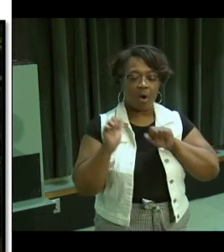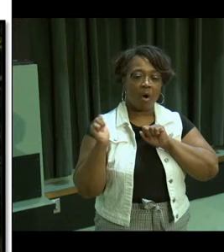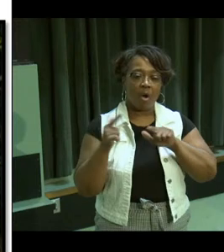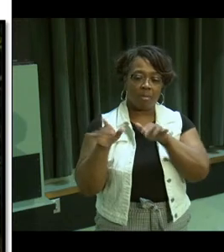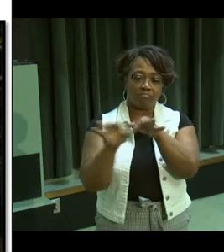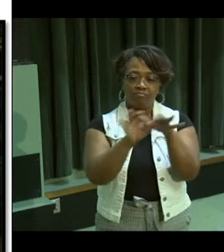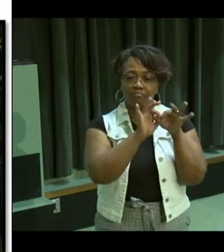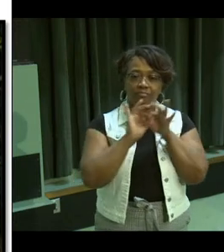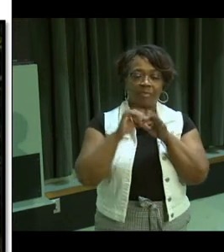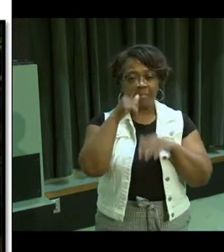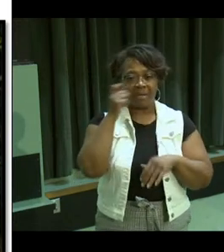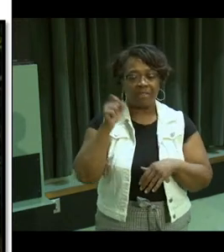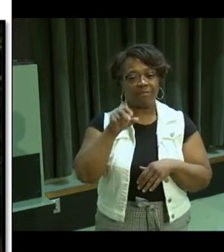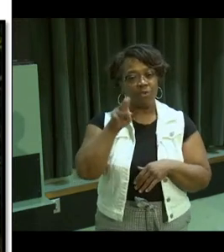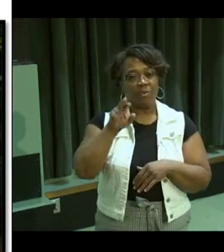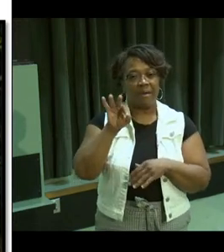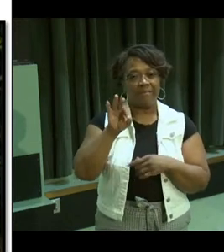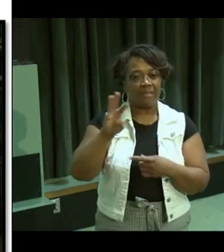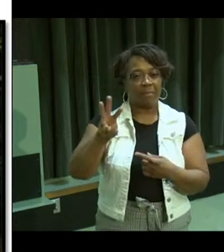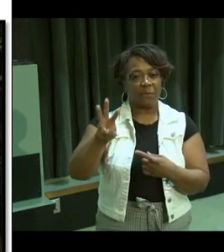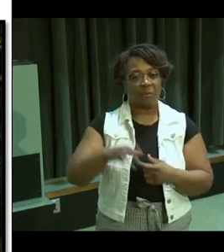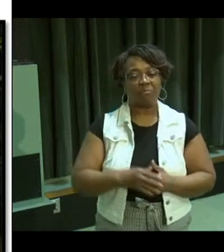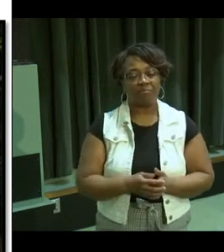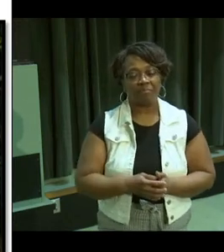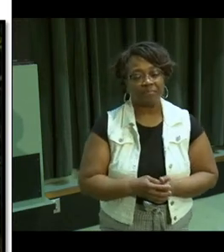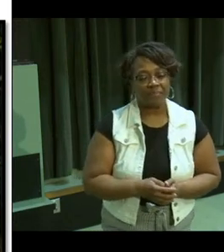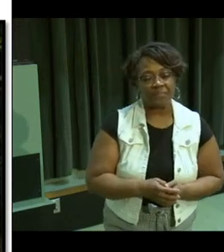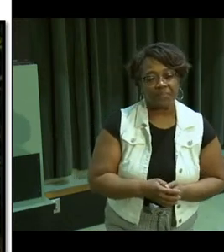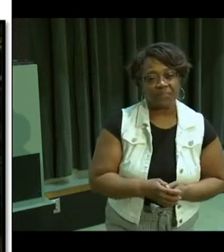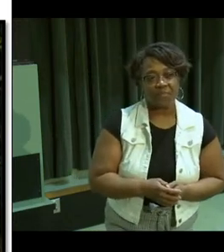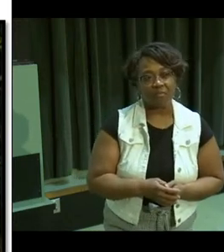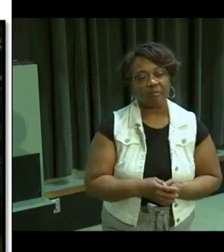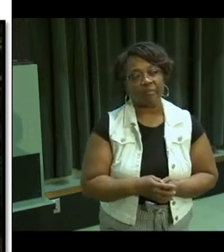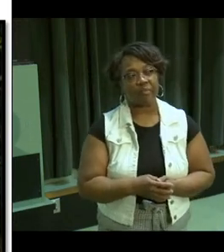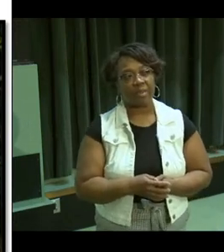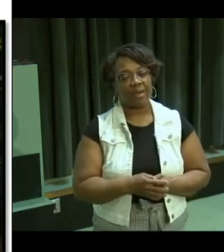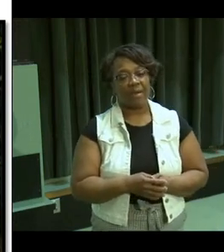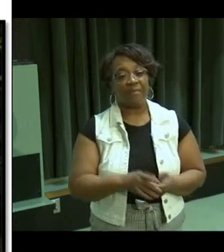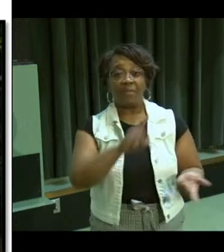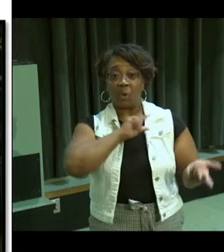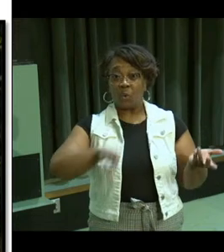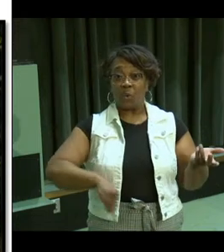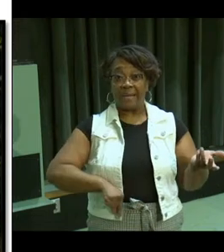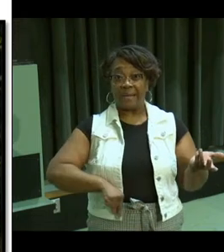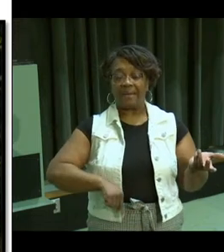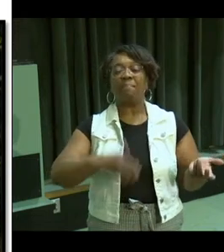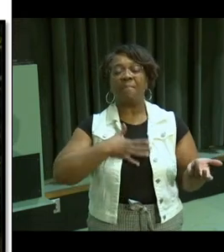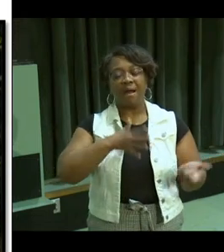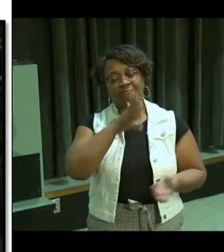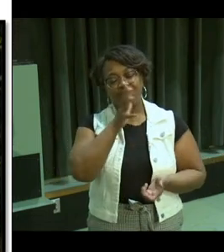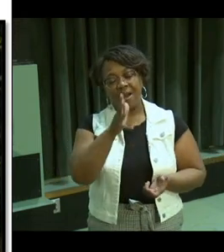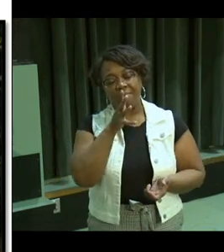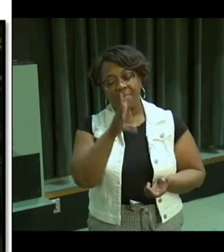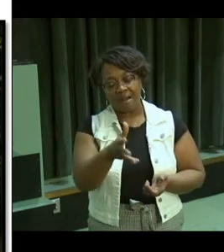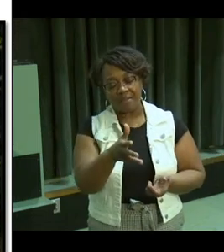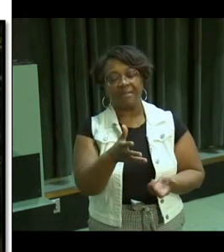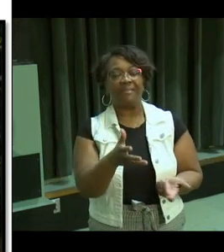because of United Farm Workers,